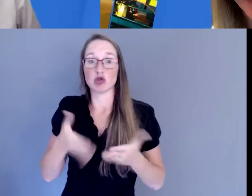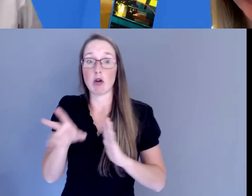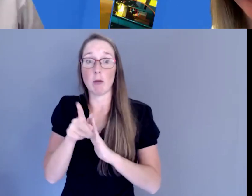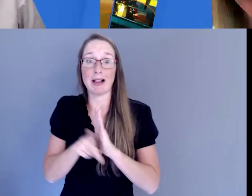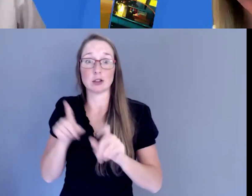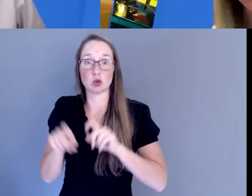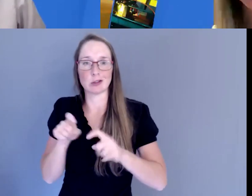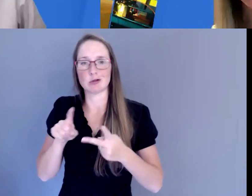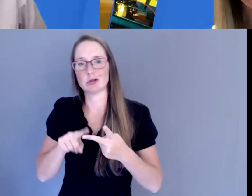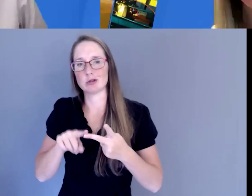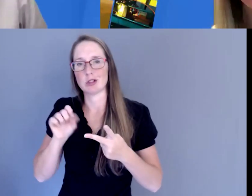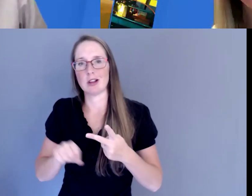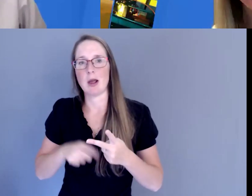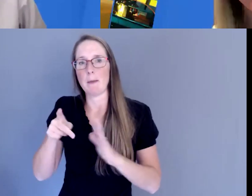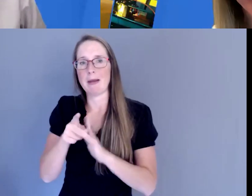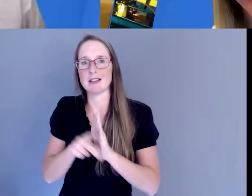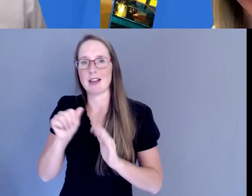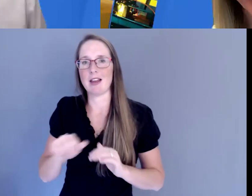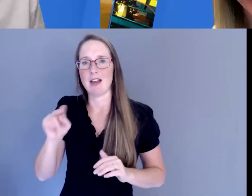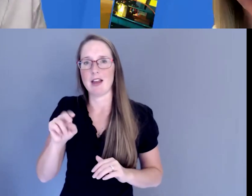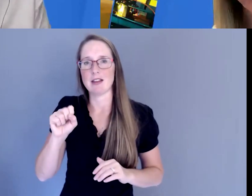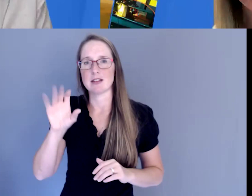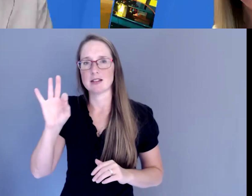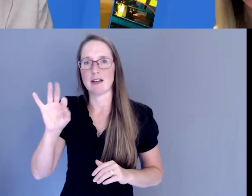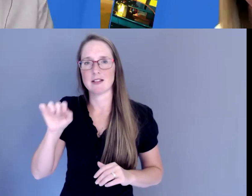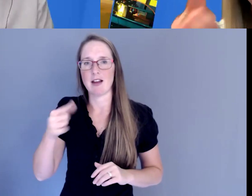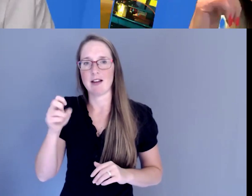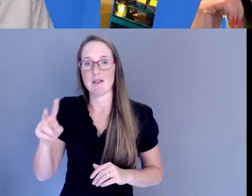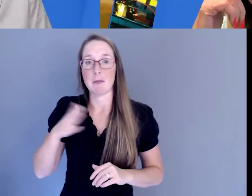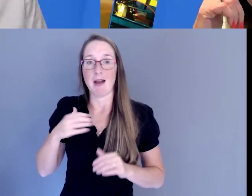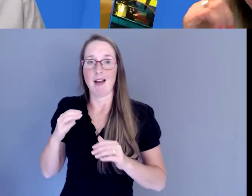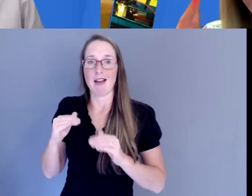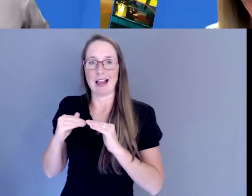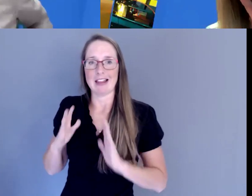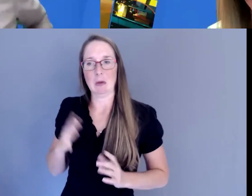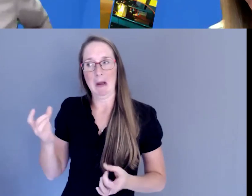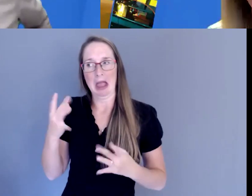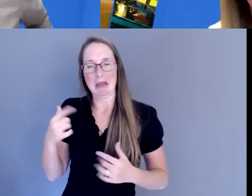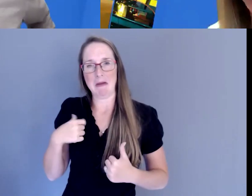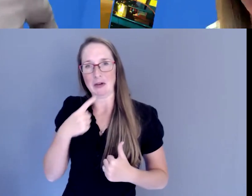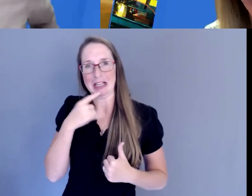you can reach policy@nsf.gov. My colleagues are going to hate me for saying that.